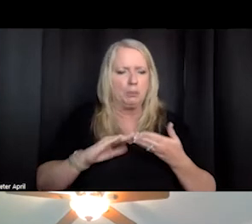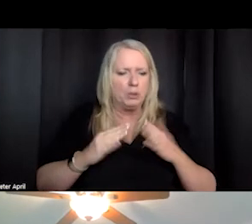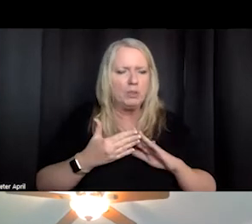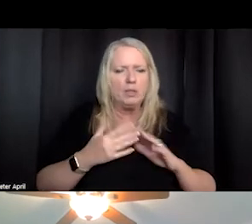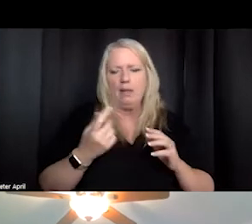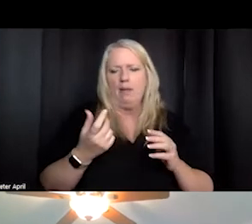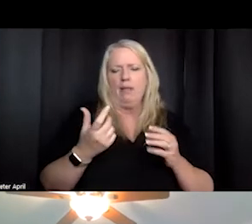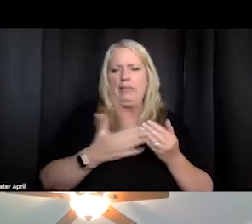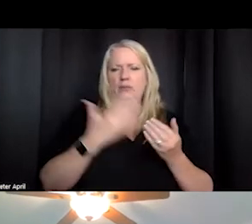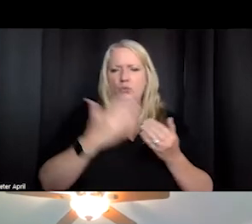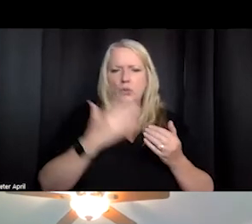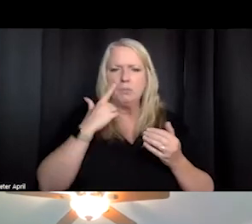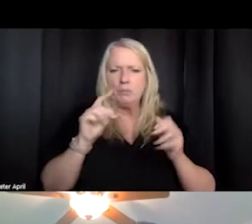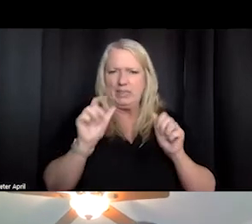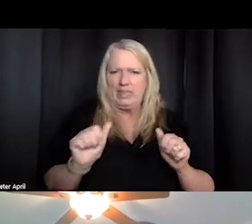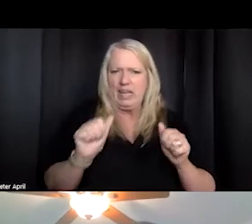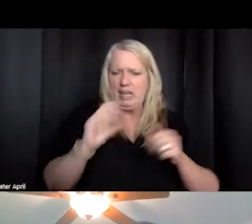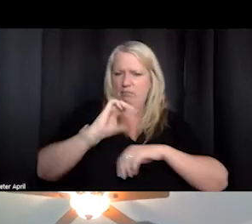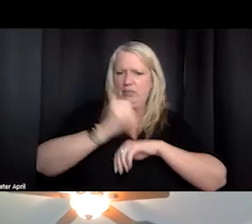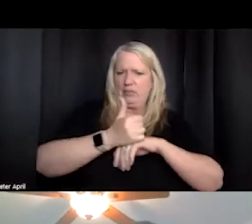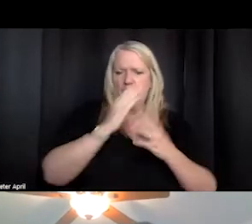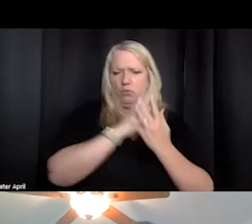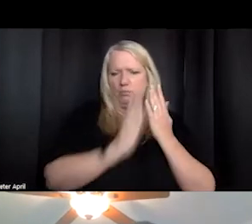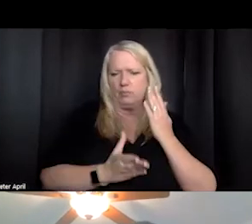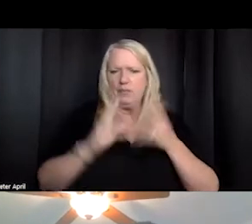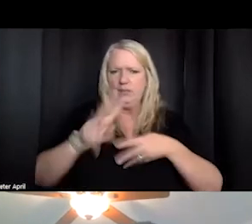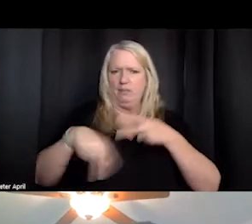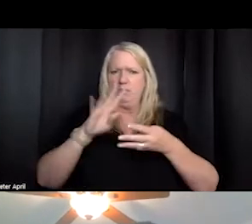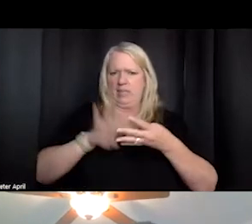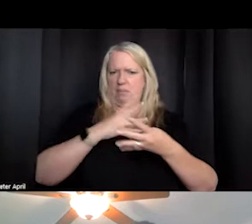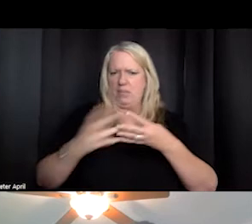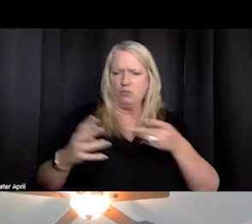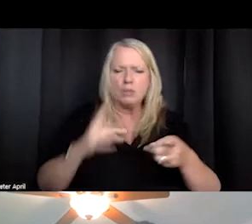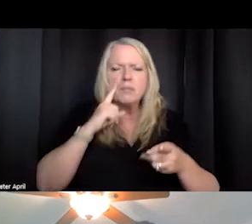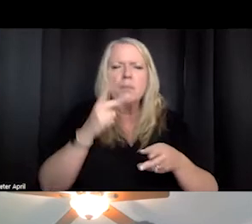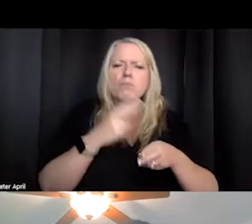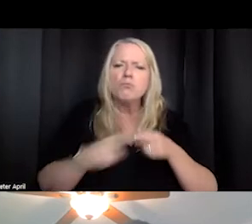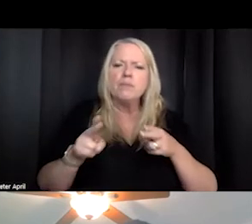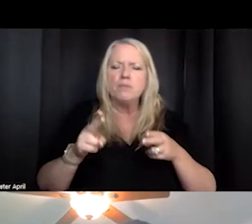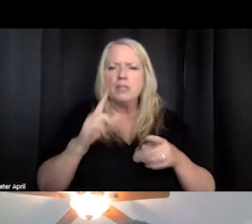SCAFFOLD THIS MATRIX. CAN YOU TALK A LITTLE BIT, BRIEFLY. WE WANT PEOPLE TO READ THE ARTICLE.